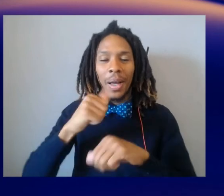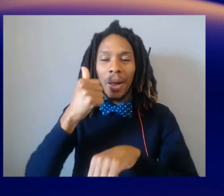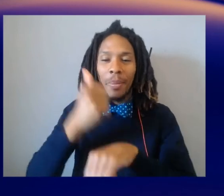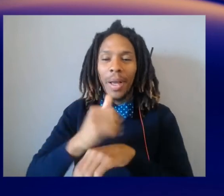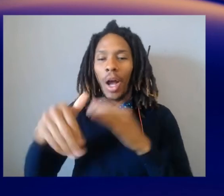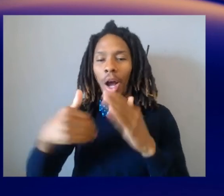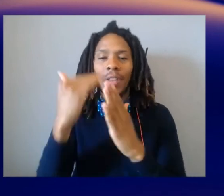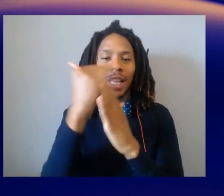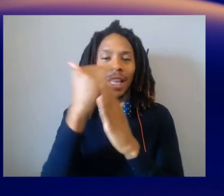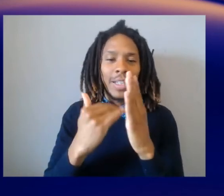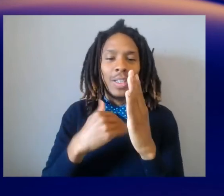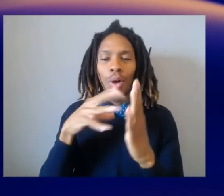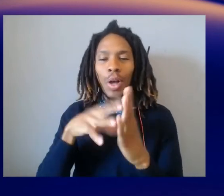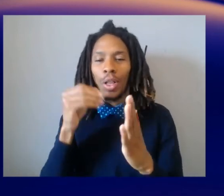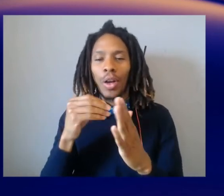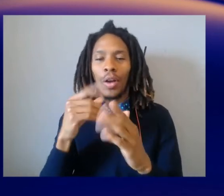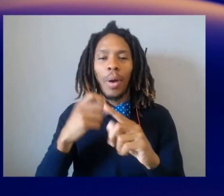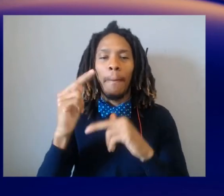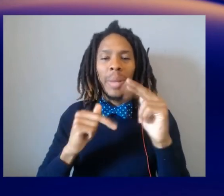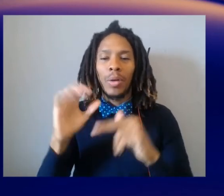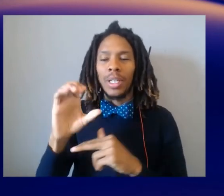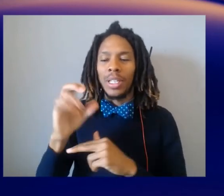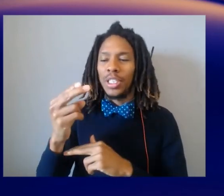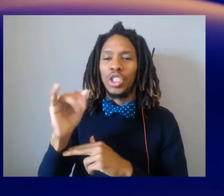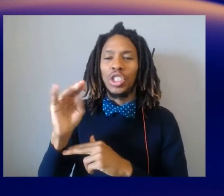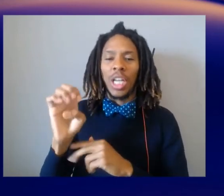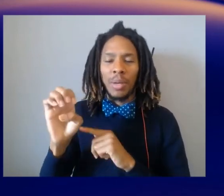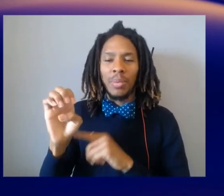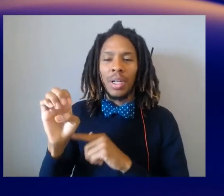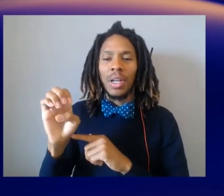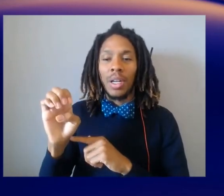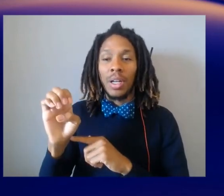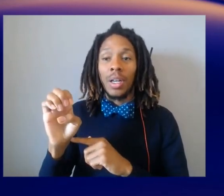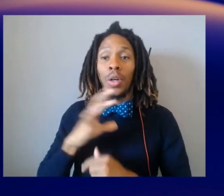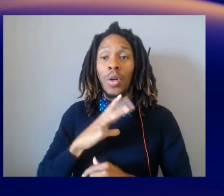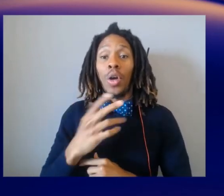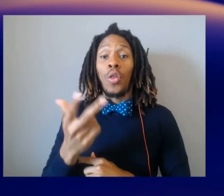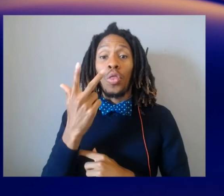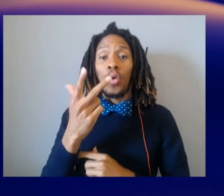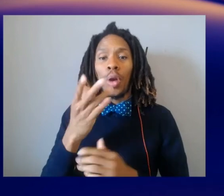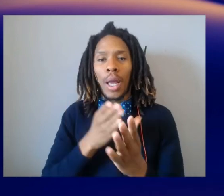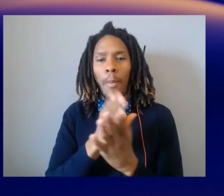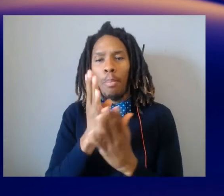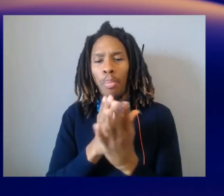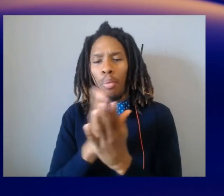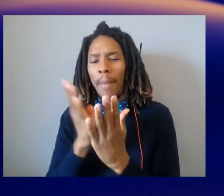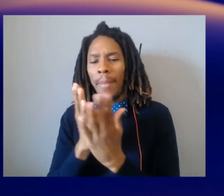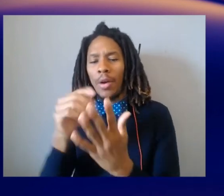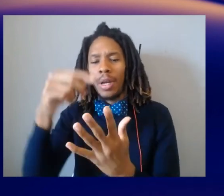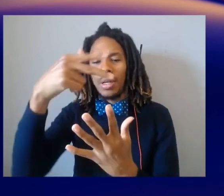we made from building Chime. And it's really three primary pillars. So, Media Services,